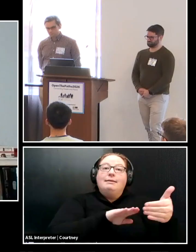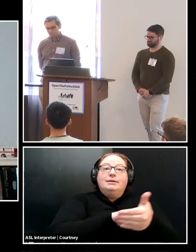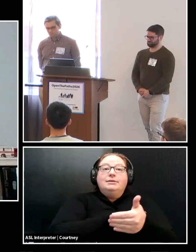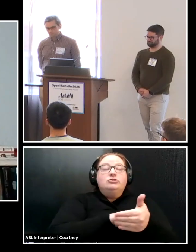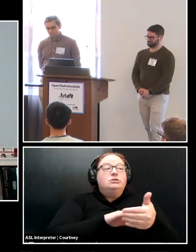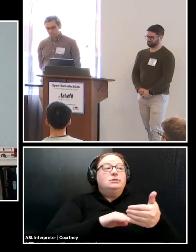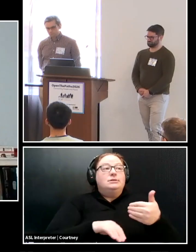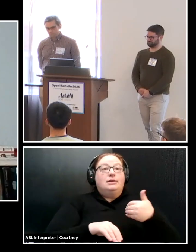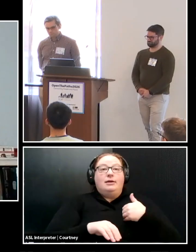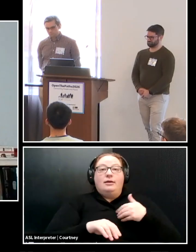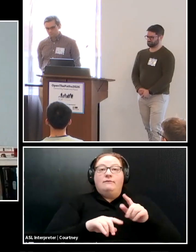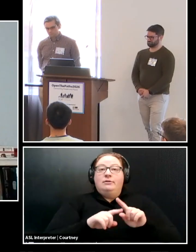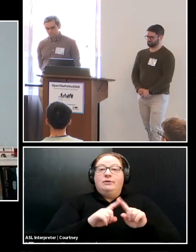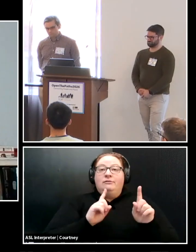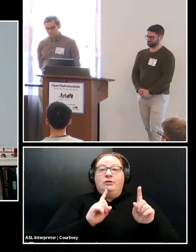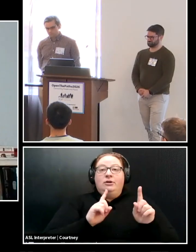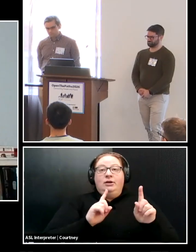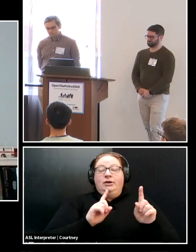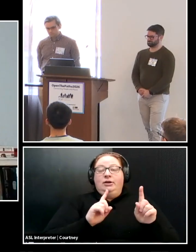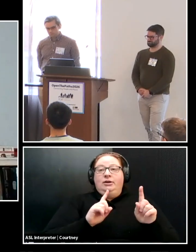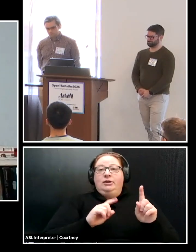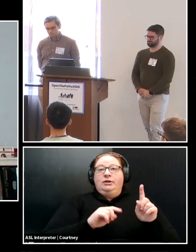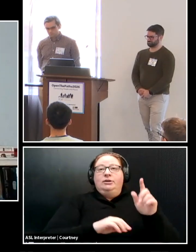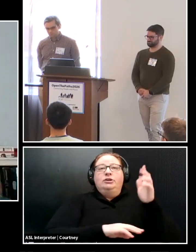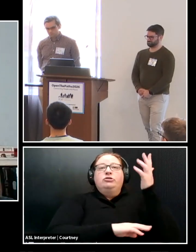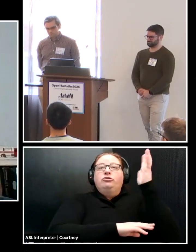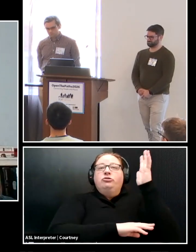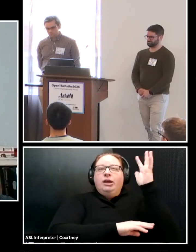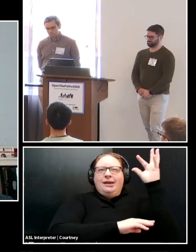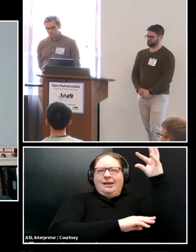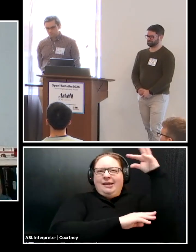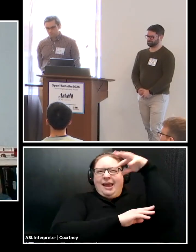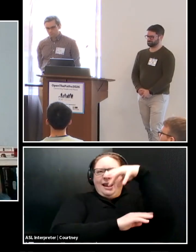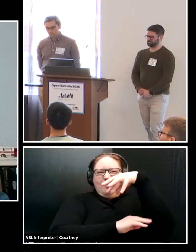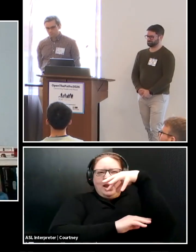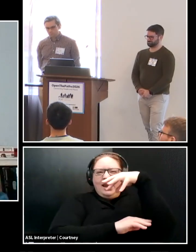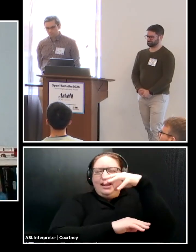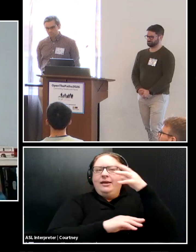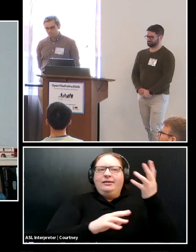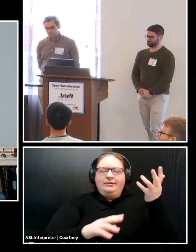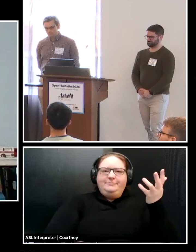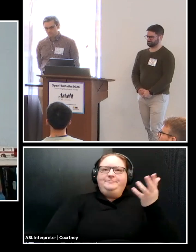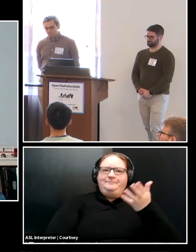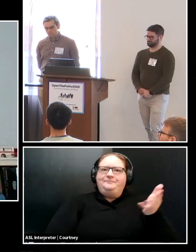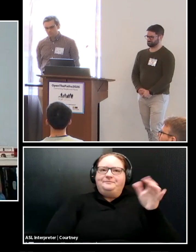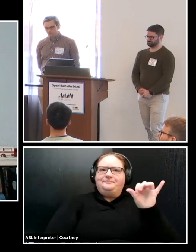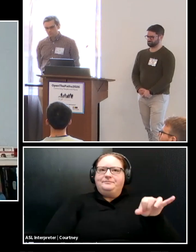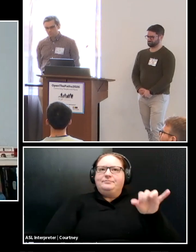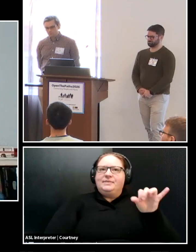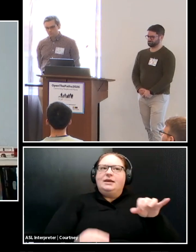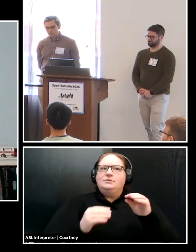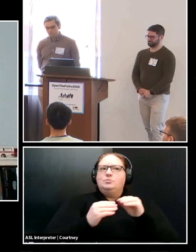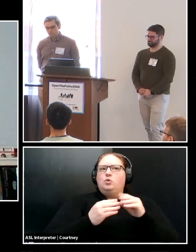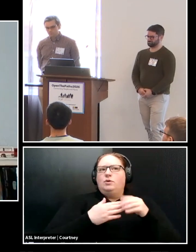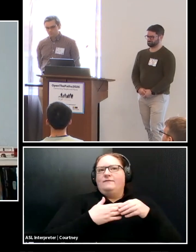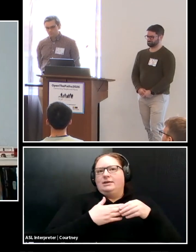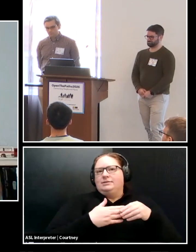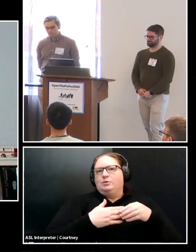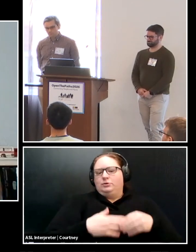um say tree canopy values or something. Um so that's that's a lot more flexible um in terms